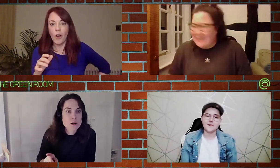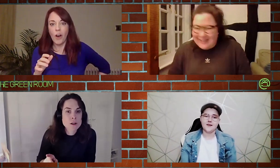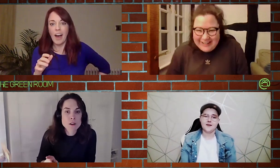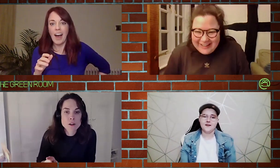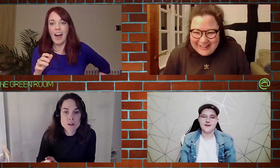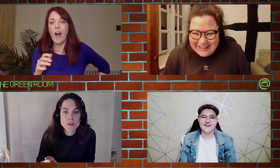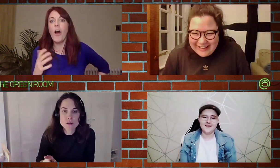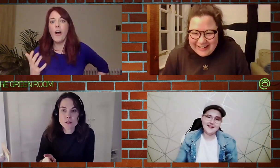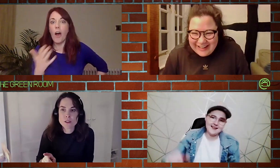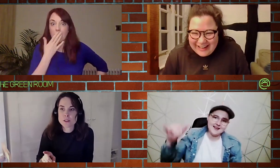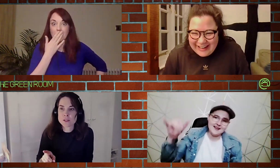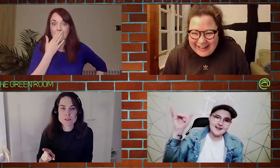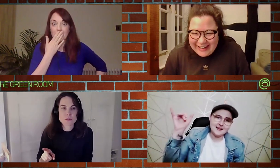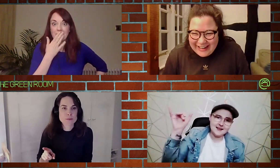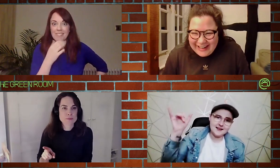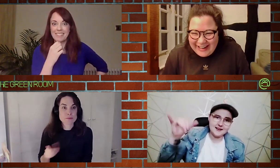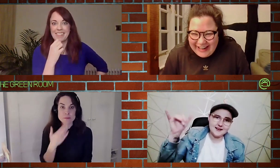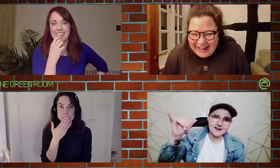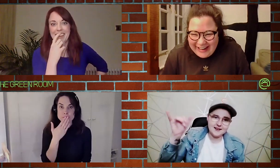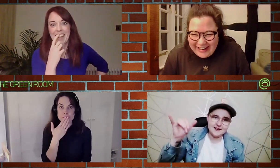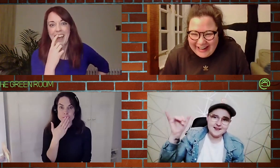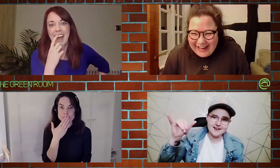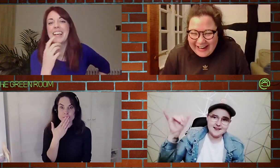Who? Who's in their 20s?